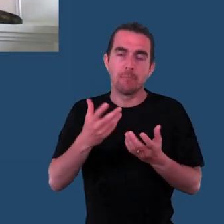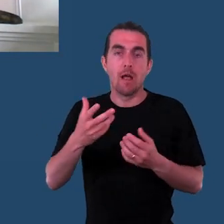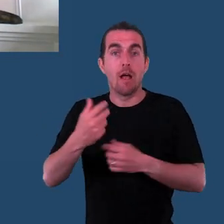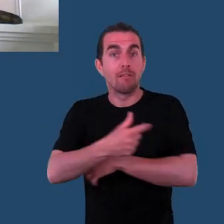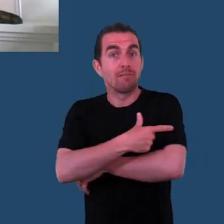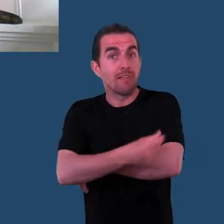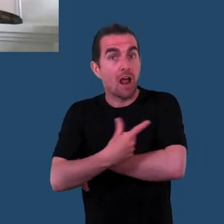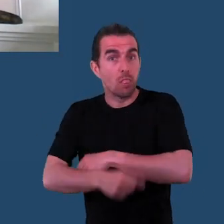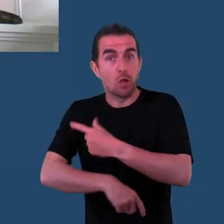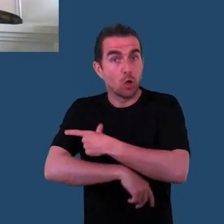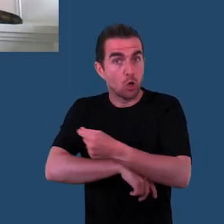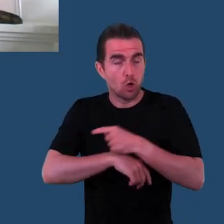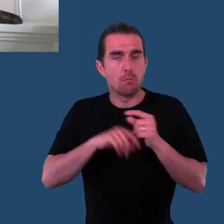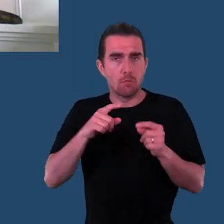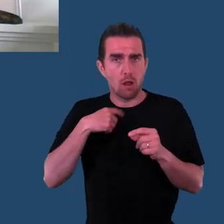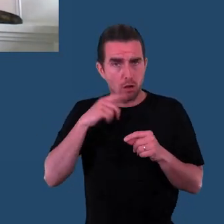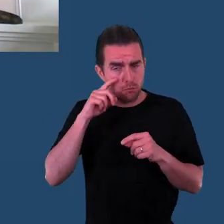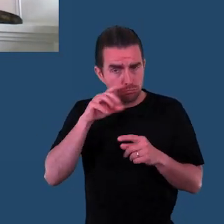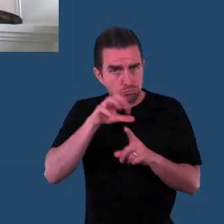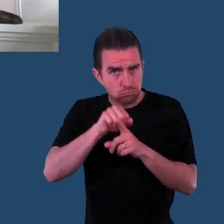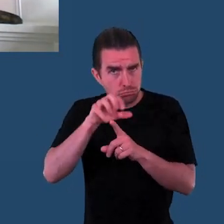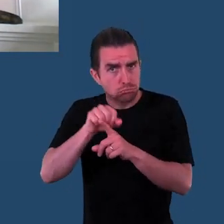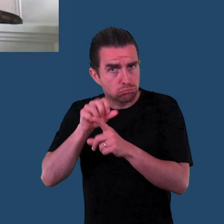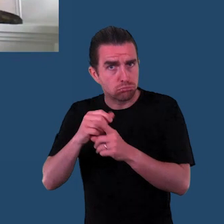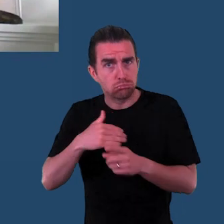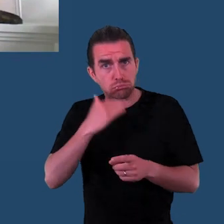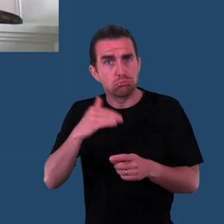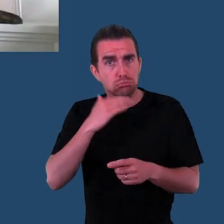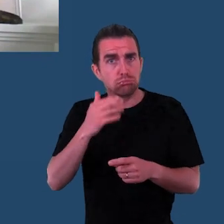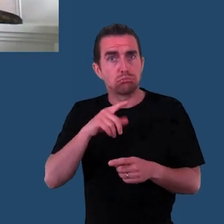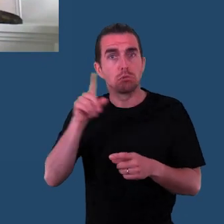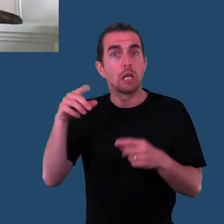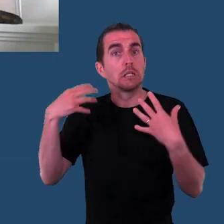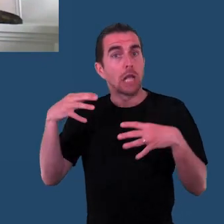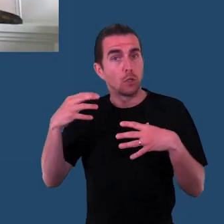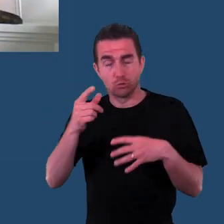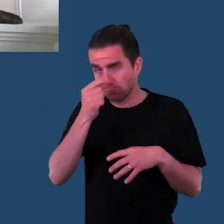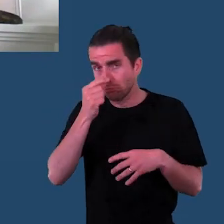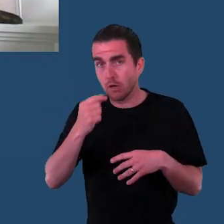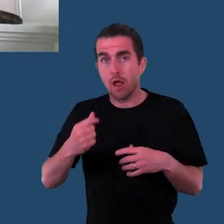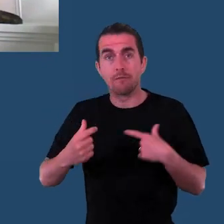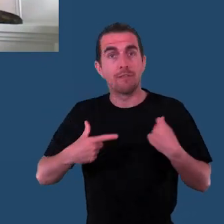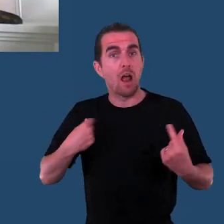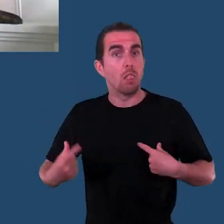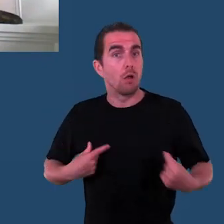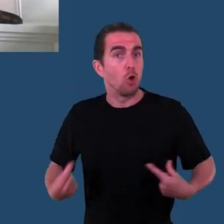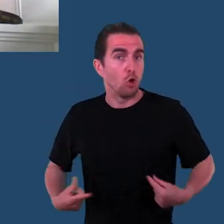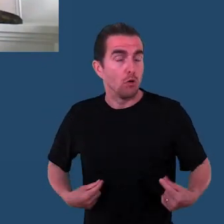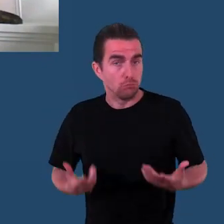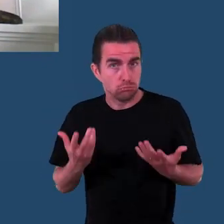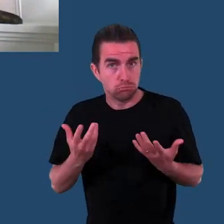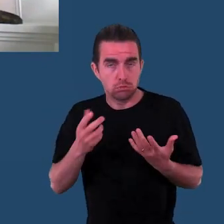They also have feathers, and we've found a lot more evidence of feathers in dinosaurs, which I can come onto later.